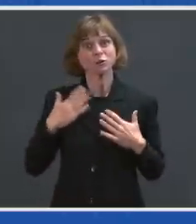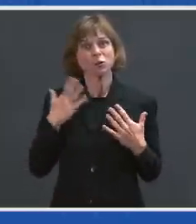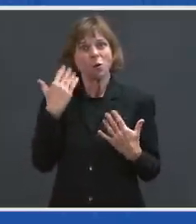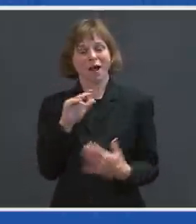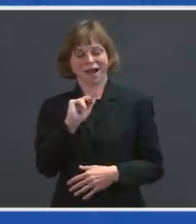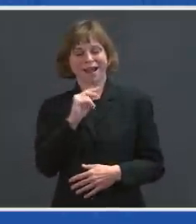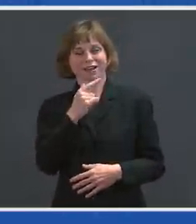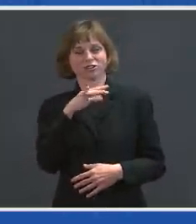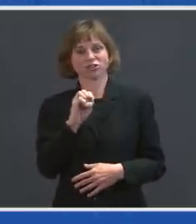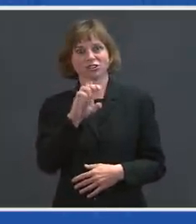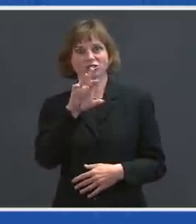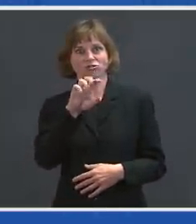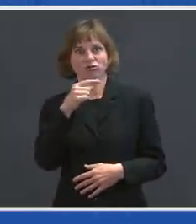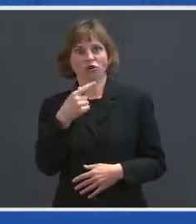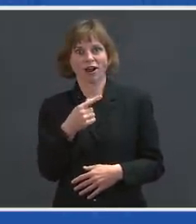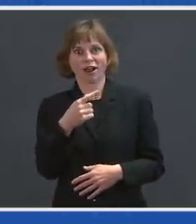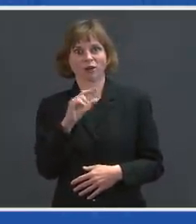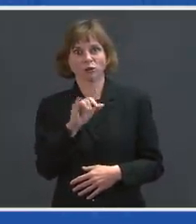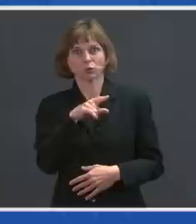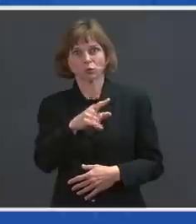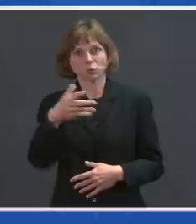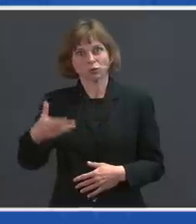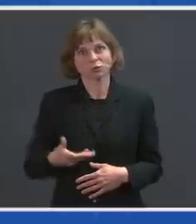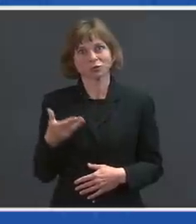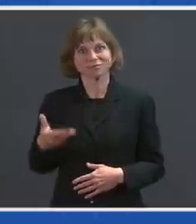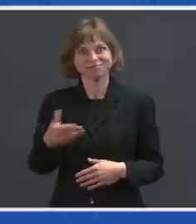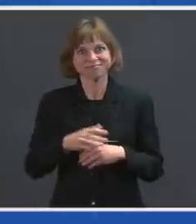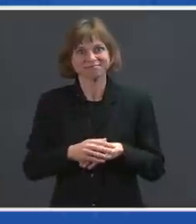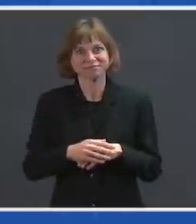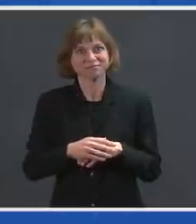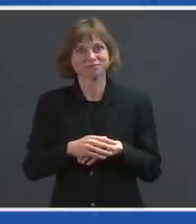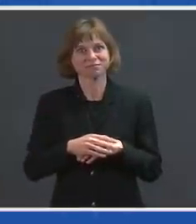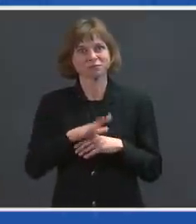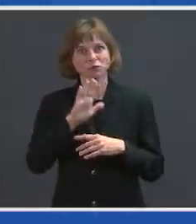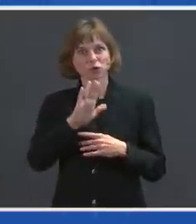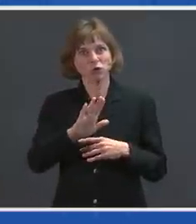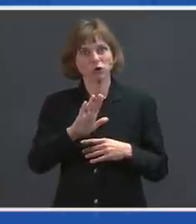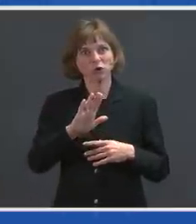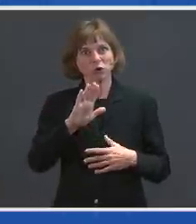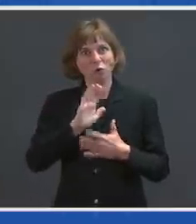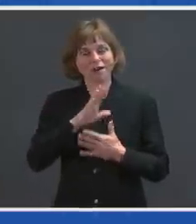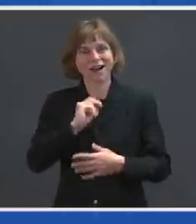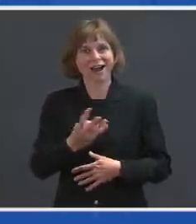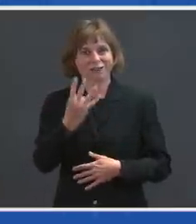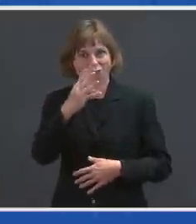And I'm so glad she referenced your wife and her four sons, whom I love hearing about it,